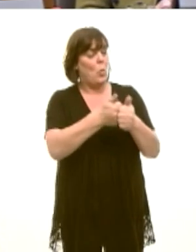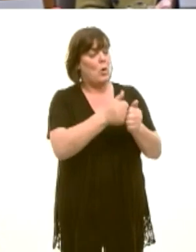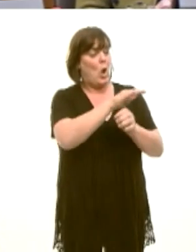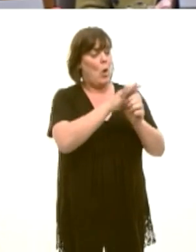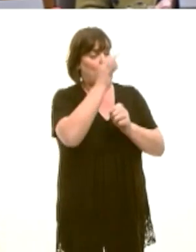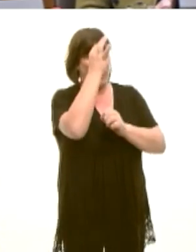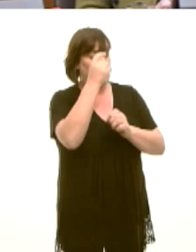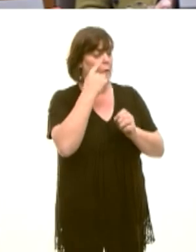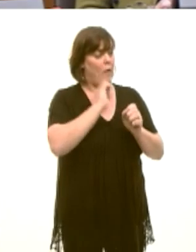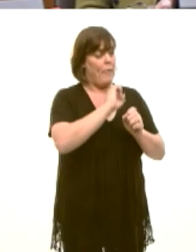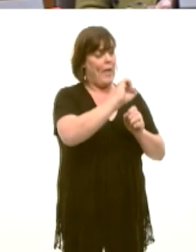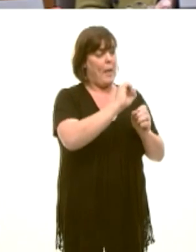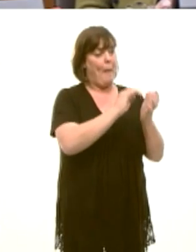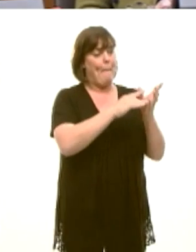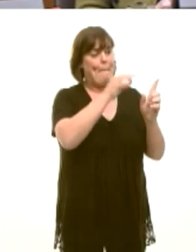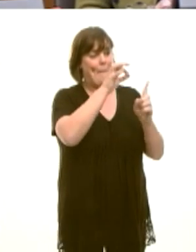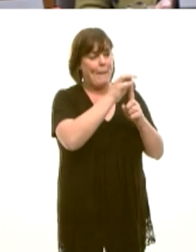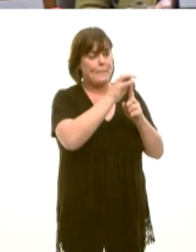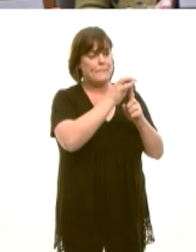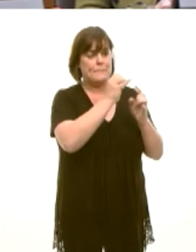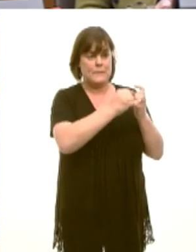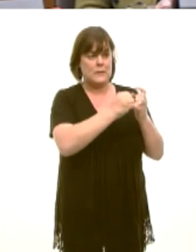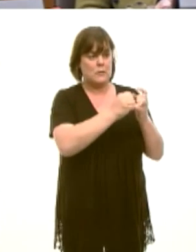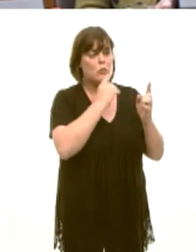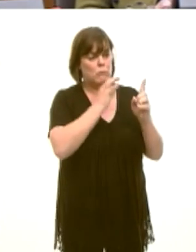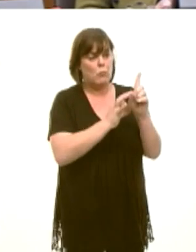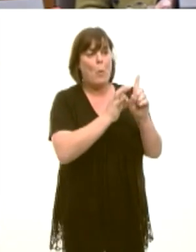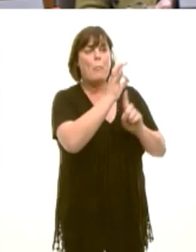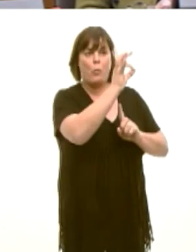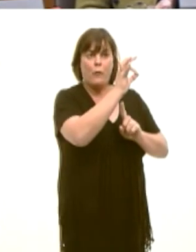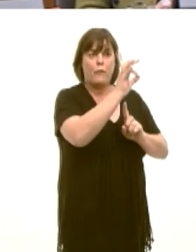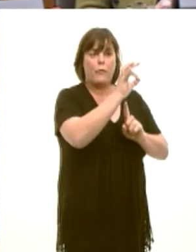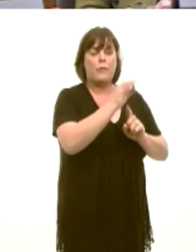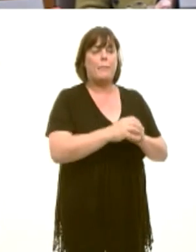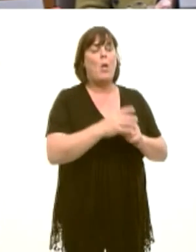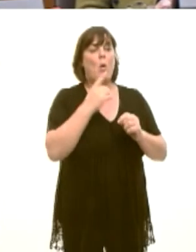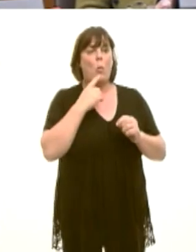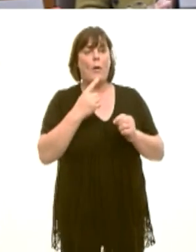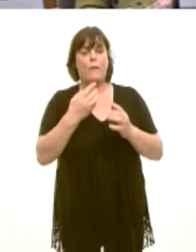later on, the integrated network maps as well. We have allocated dedicated funding to each